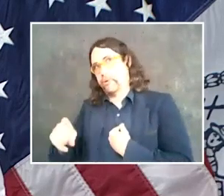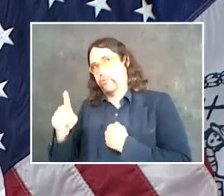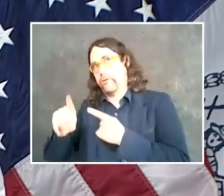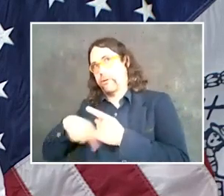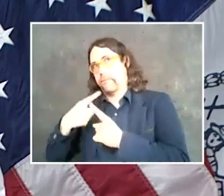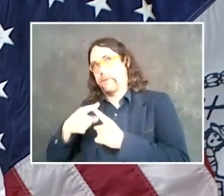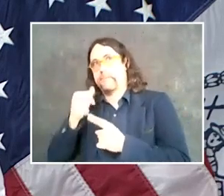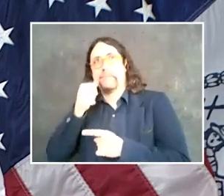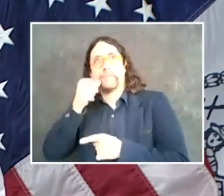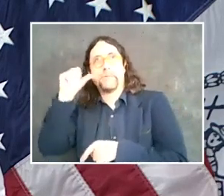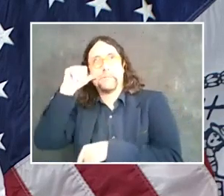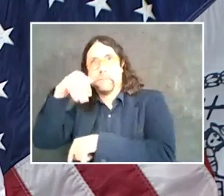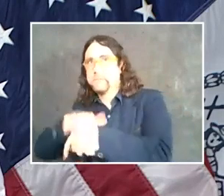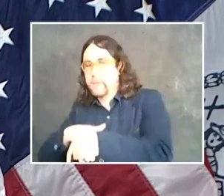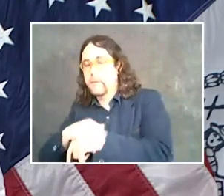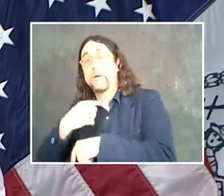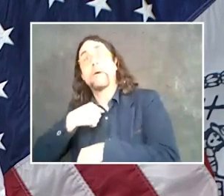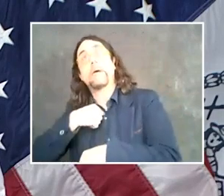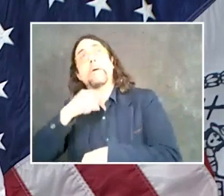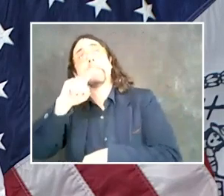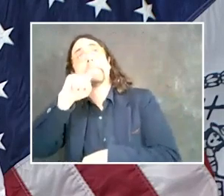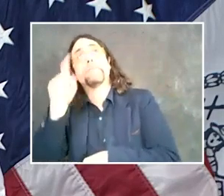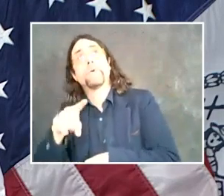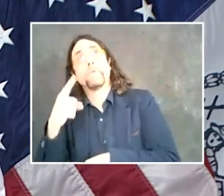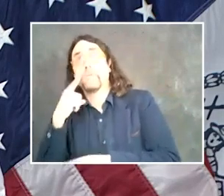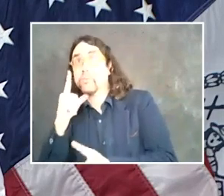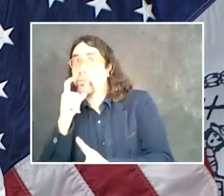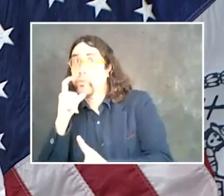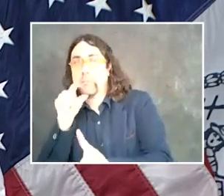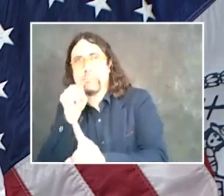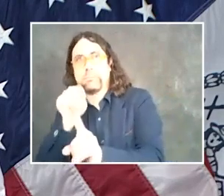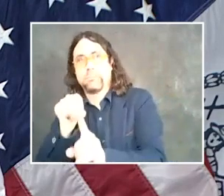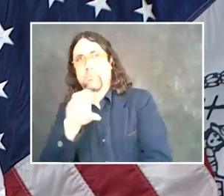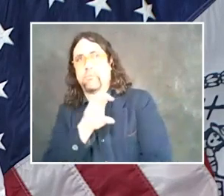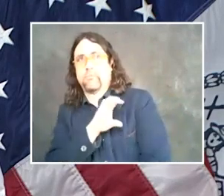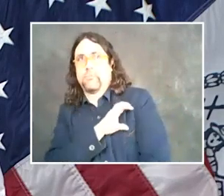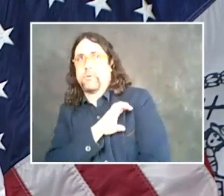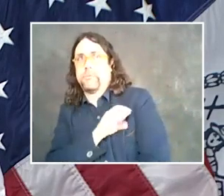FORMER CITY COUNCILMAN SAID, I GUESS, THAT THIS WAS ALLOWED.